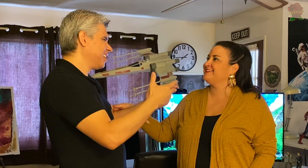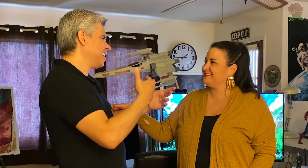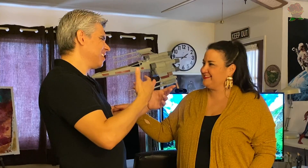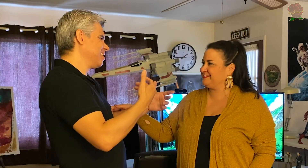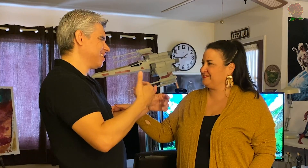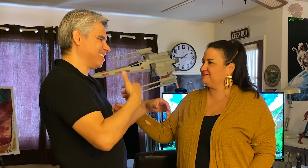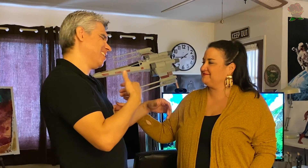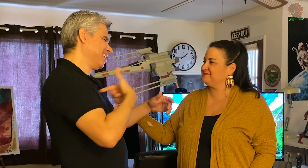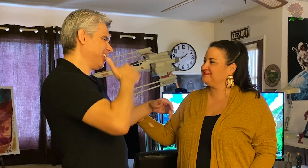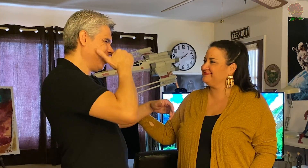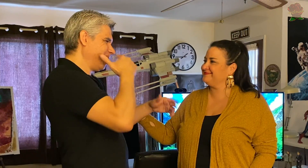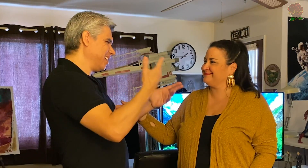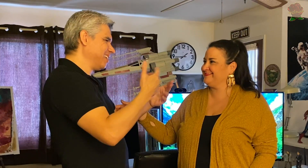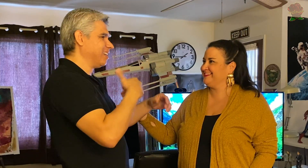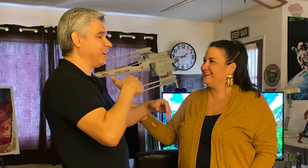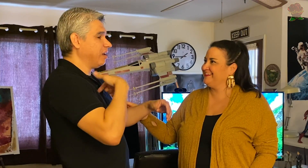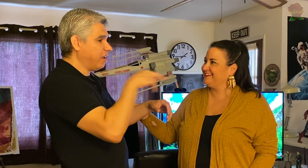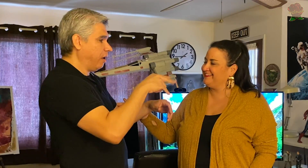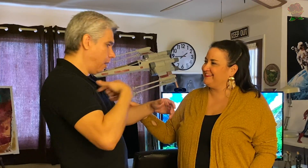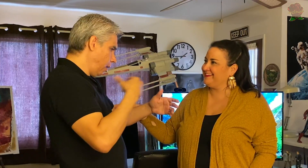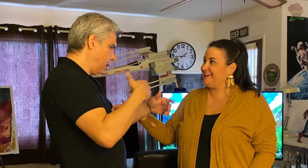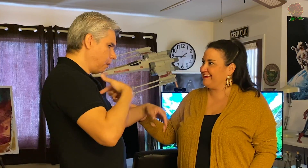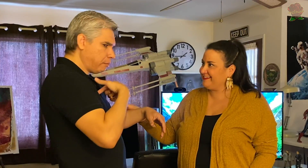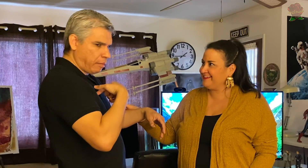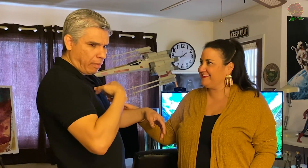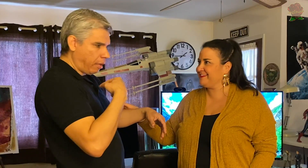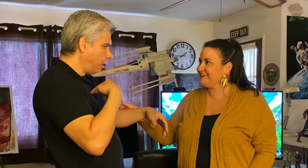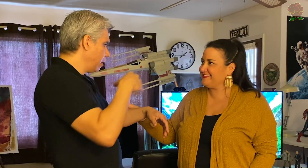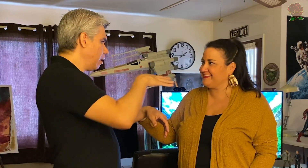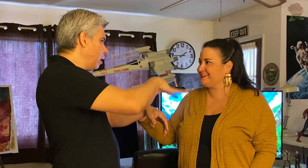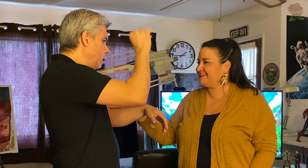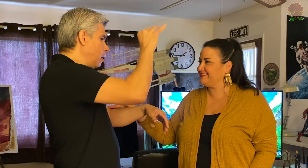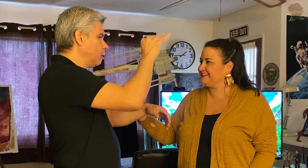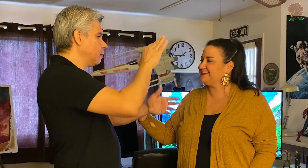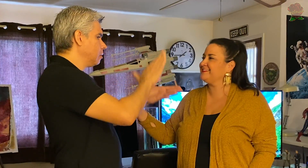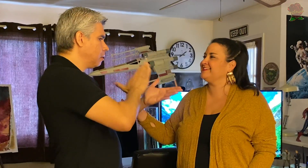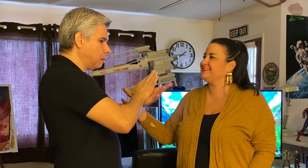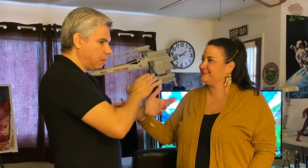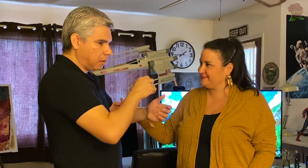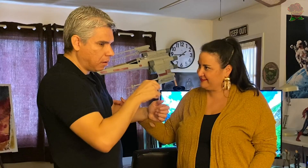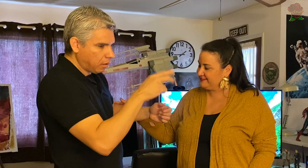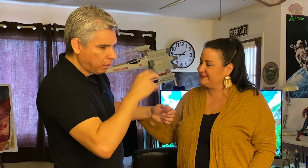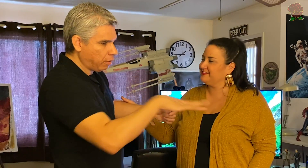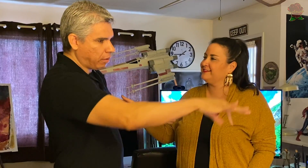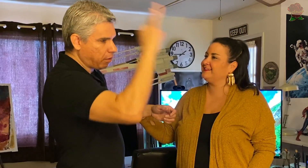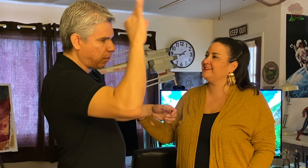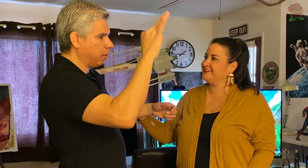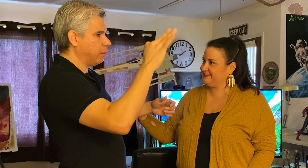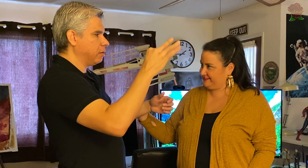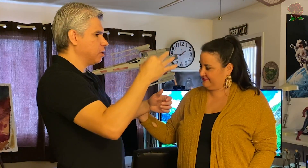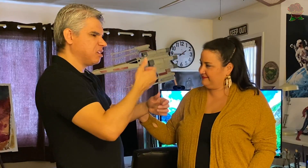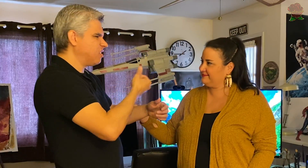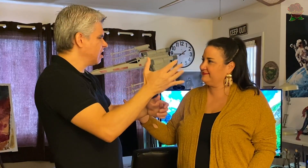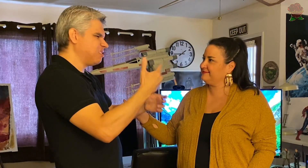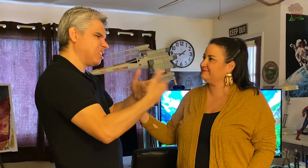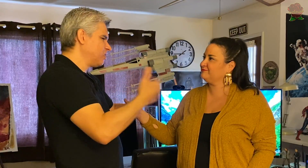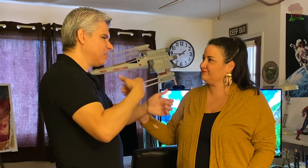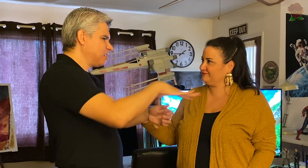I found a piece of paper and started drawing